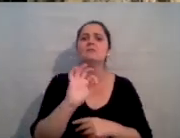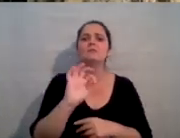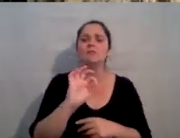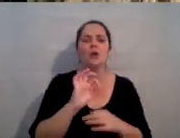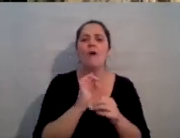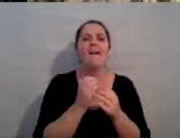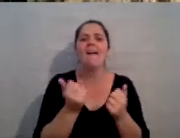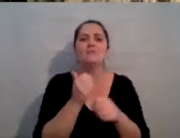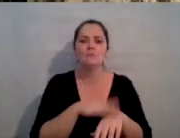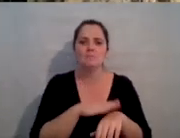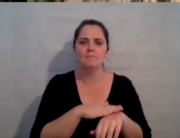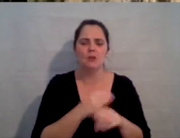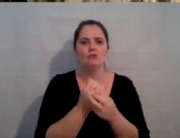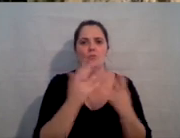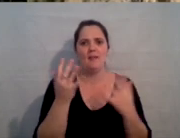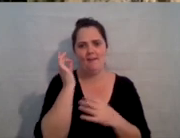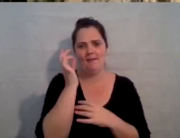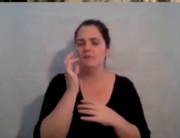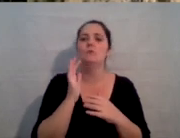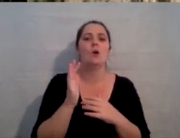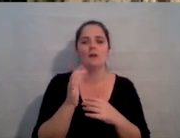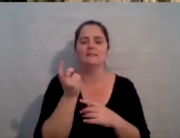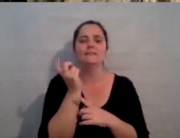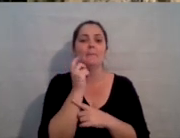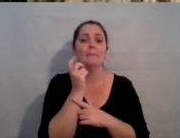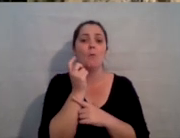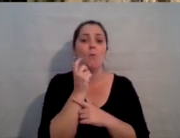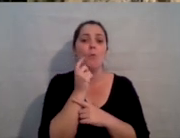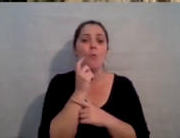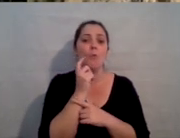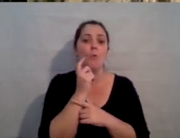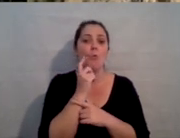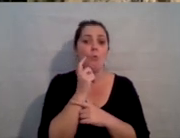Alright so keep it simple, keep it general, and then we'll work to the specific.